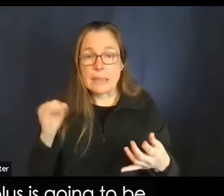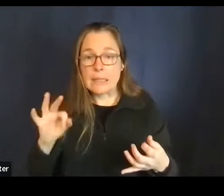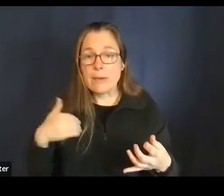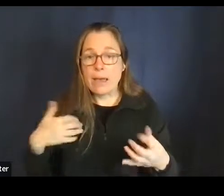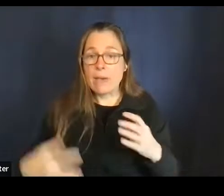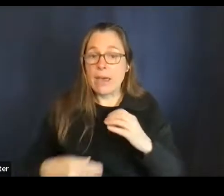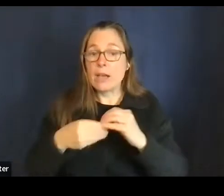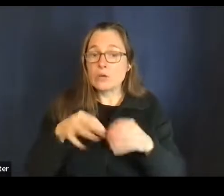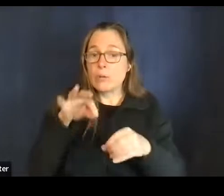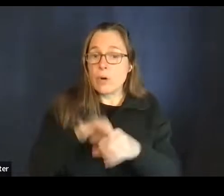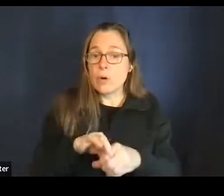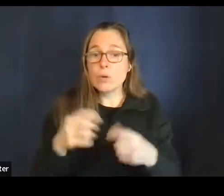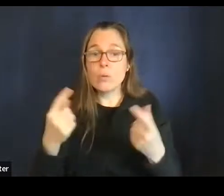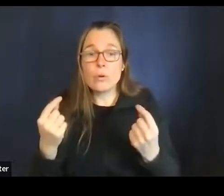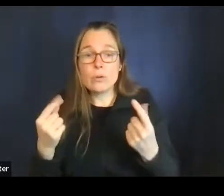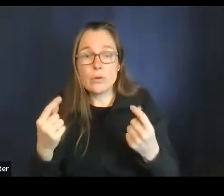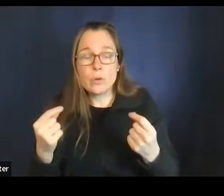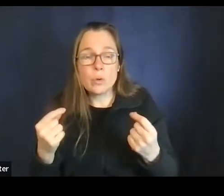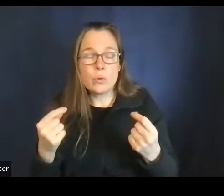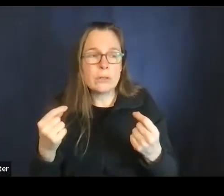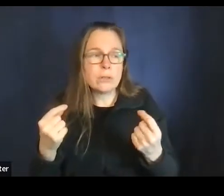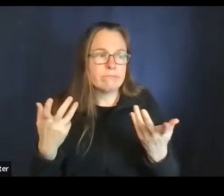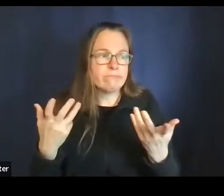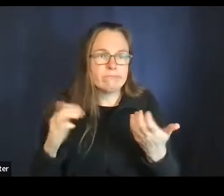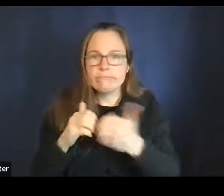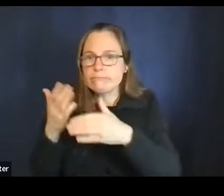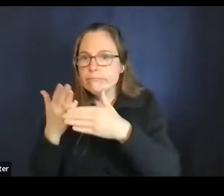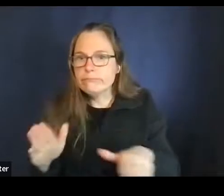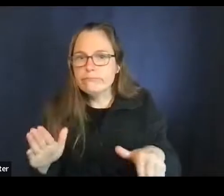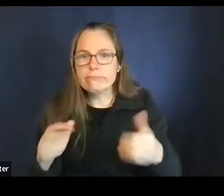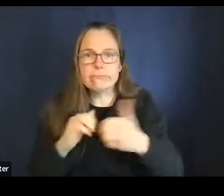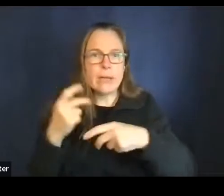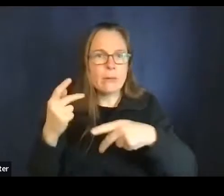would it be fractions, percentages and so on and so forth.